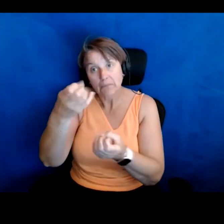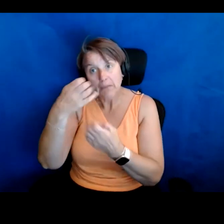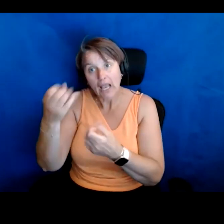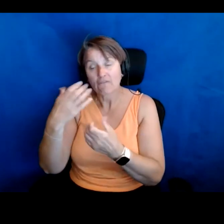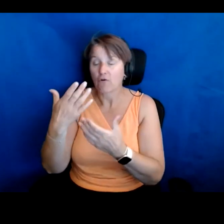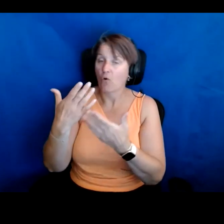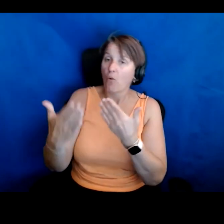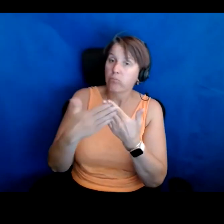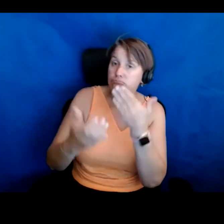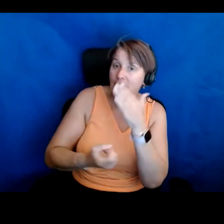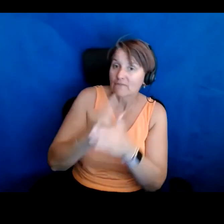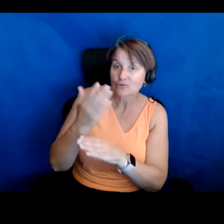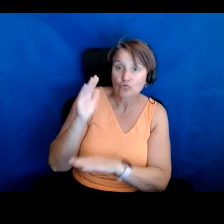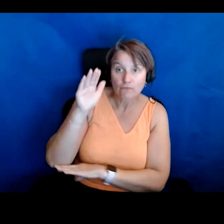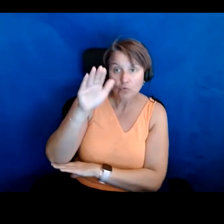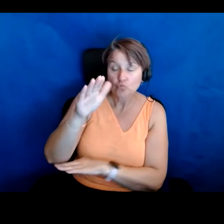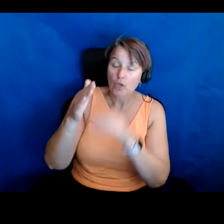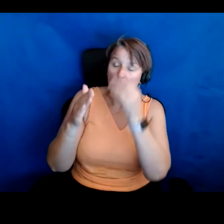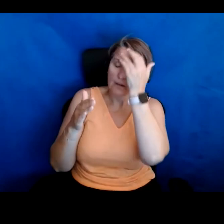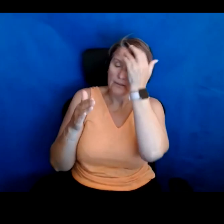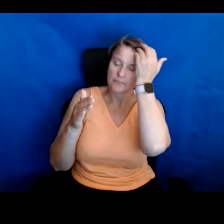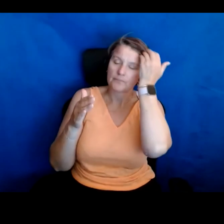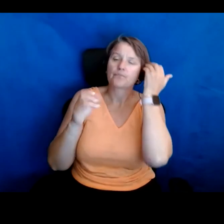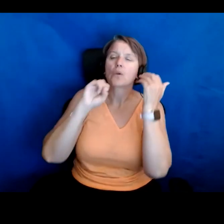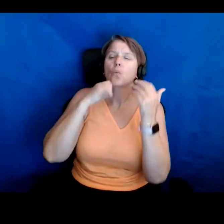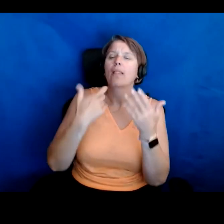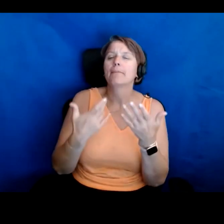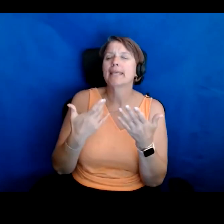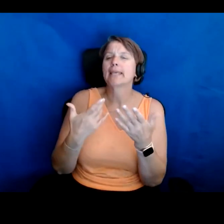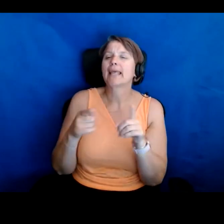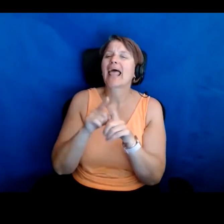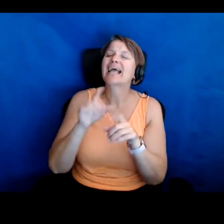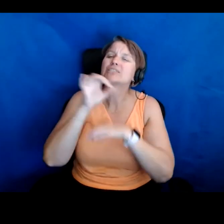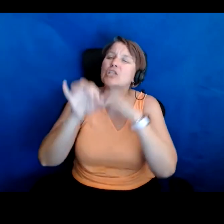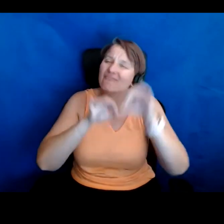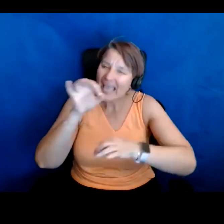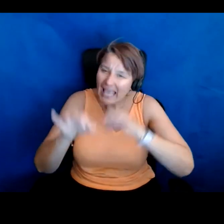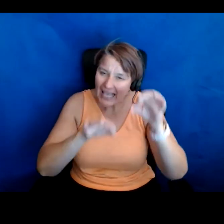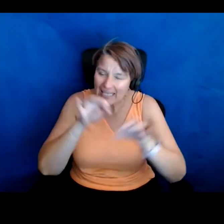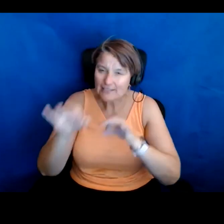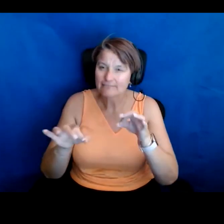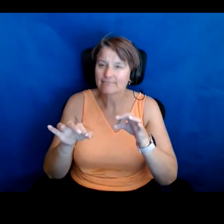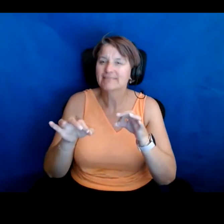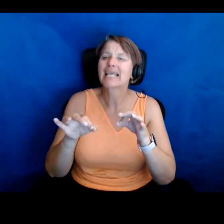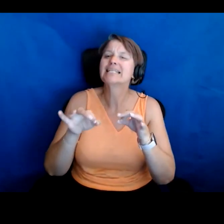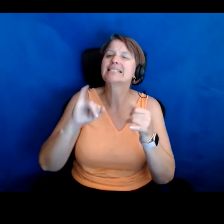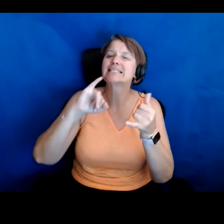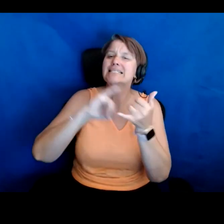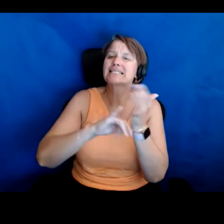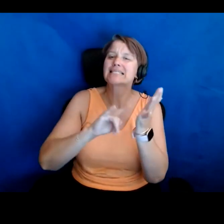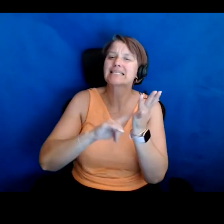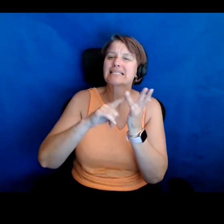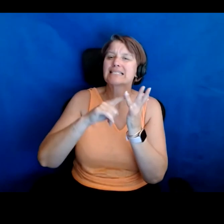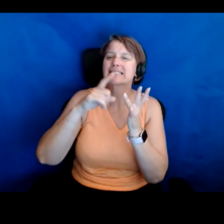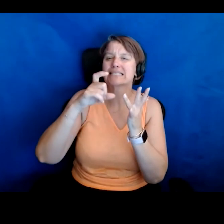So, there is going to be a survey in the Slido bar up towards the end of this event.